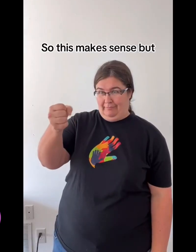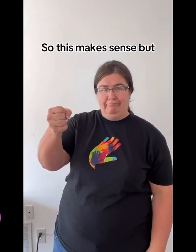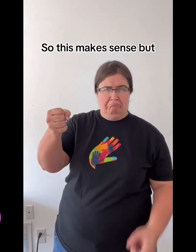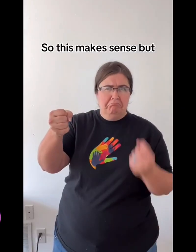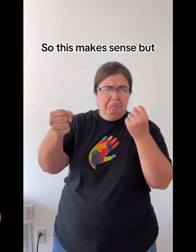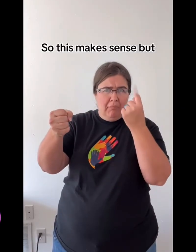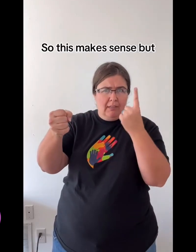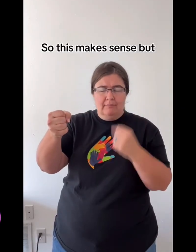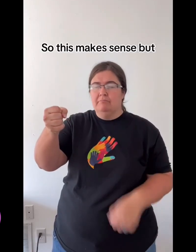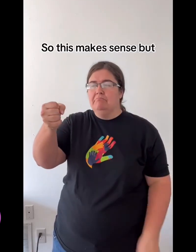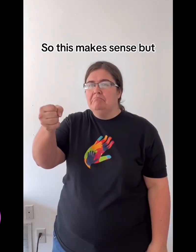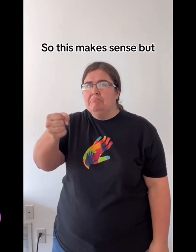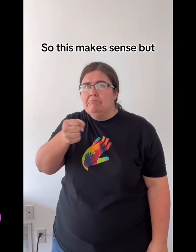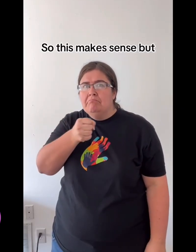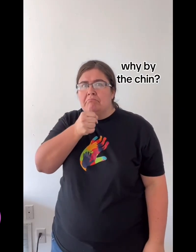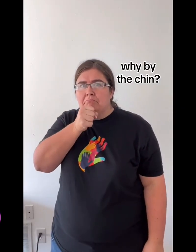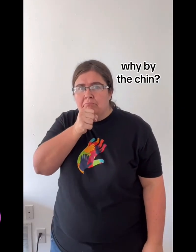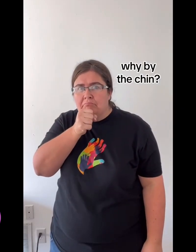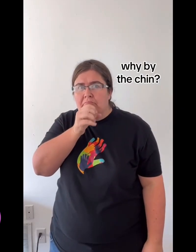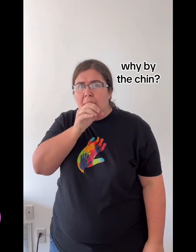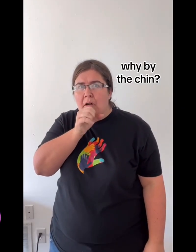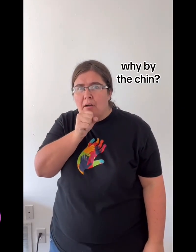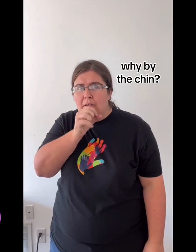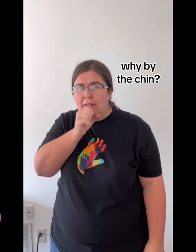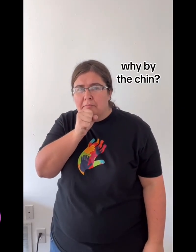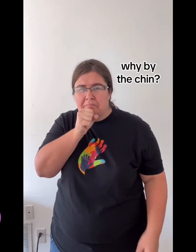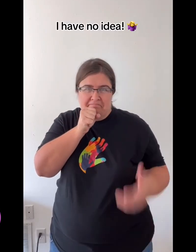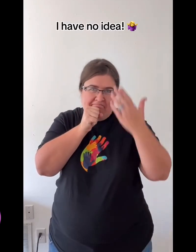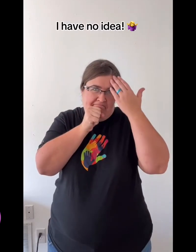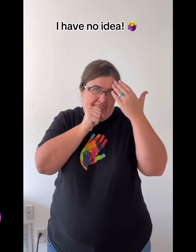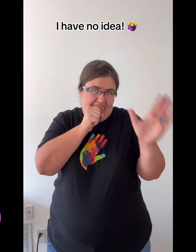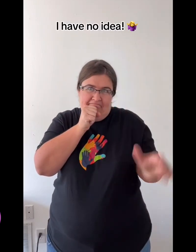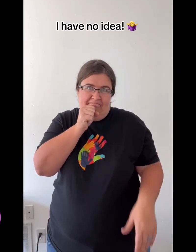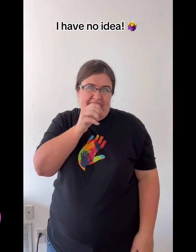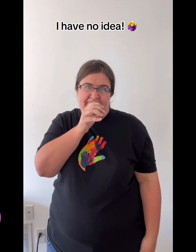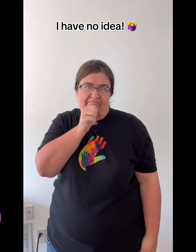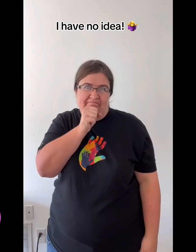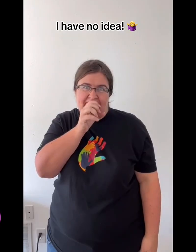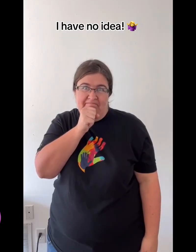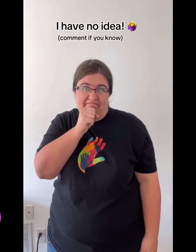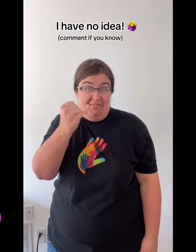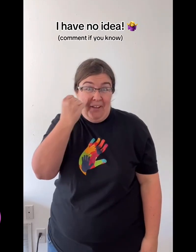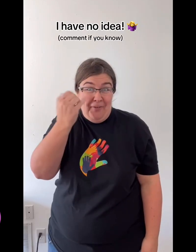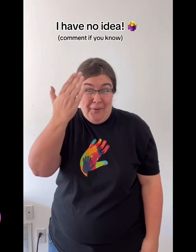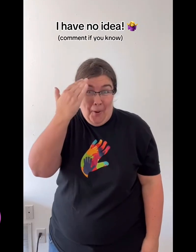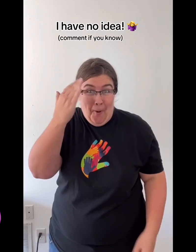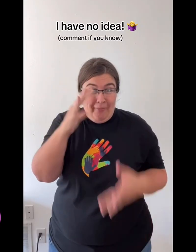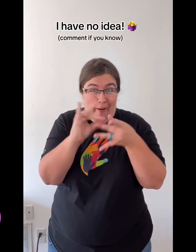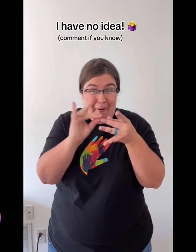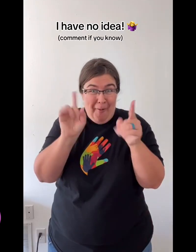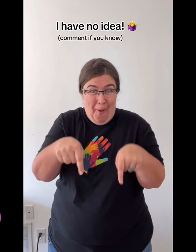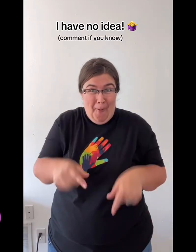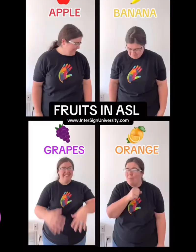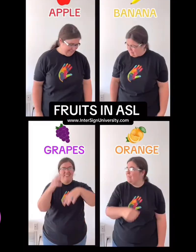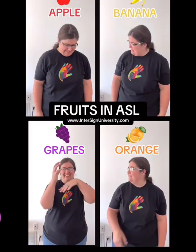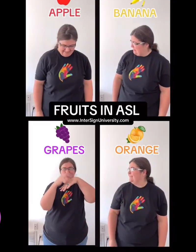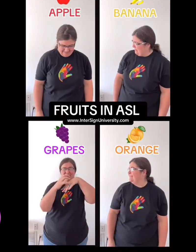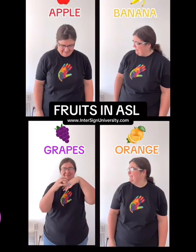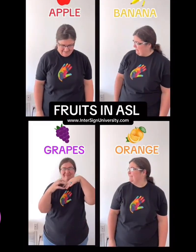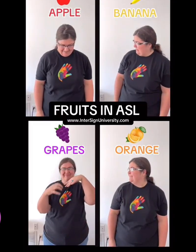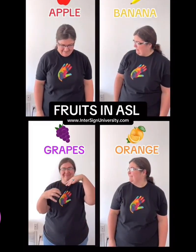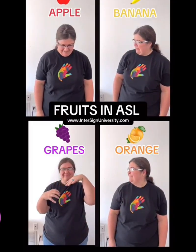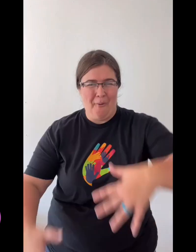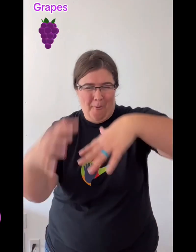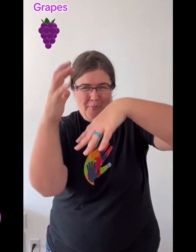So, this makes sense but why the chin? I have no idea. Comment below if you know.